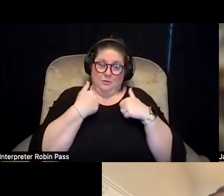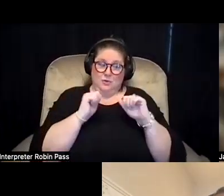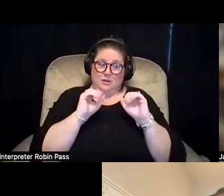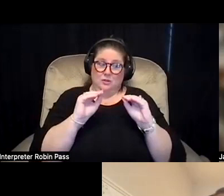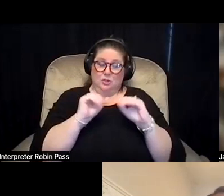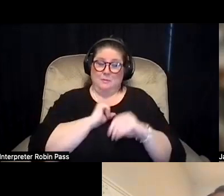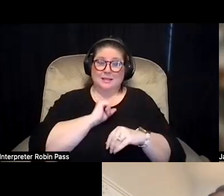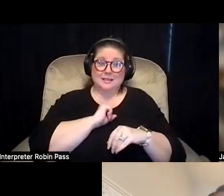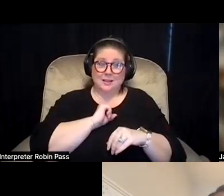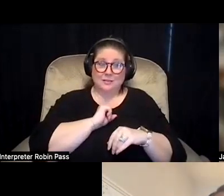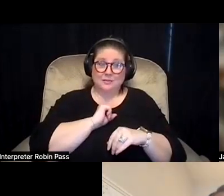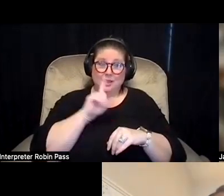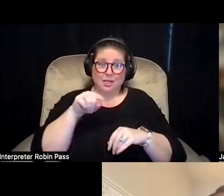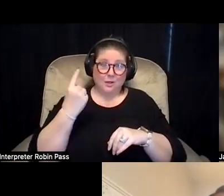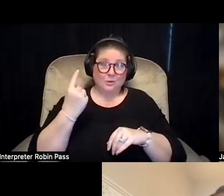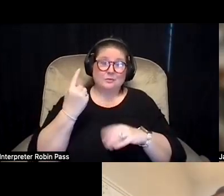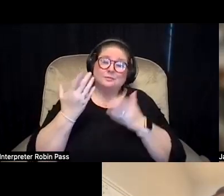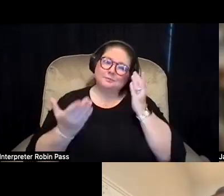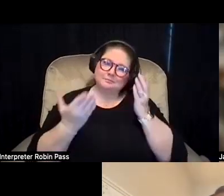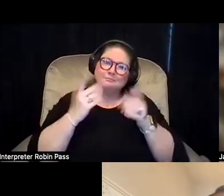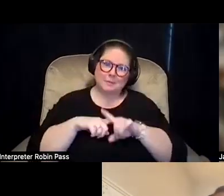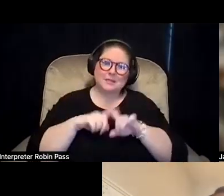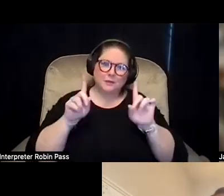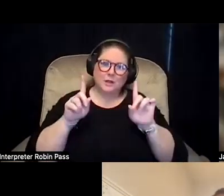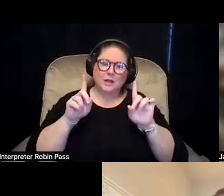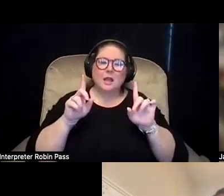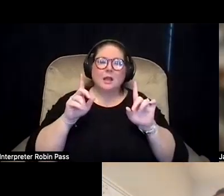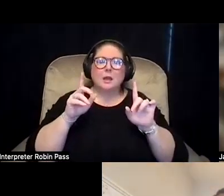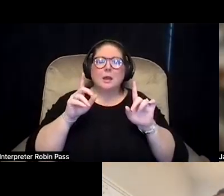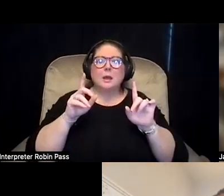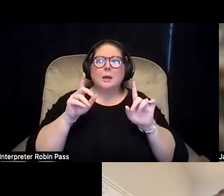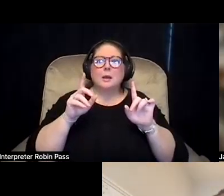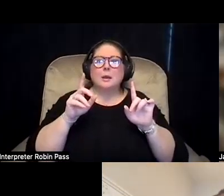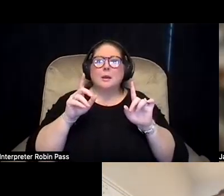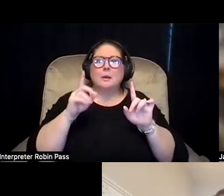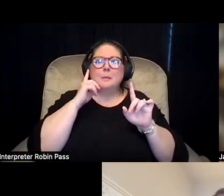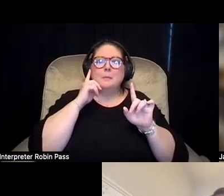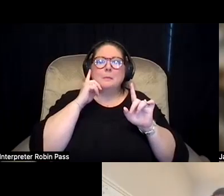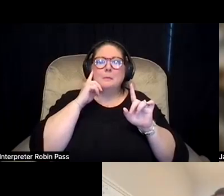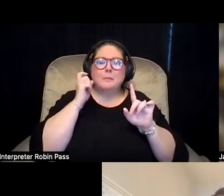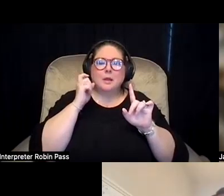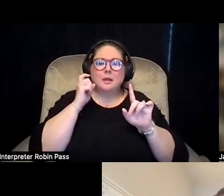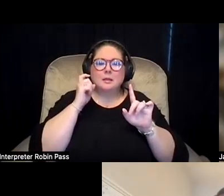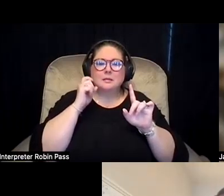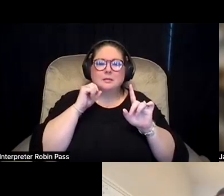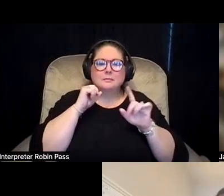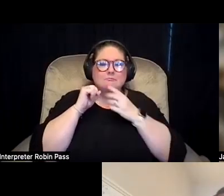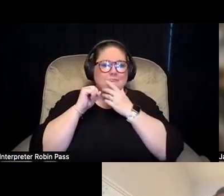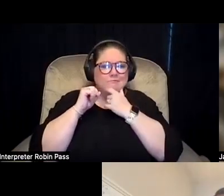maybe it would be different but since it's not you know mislead just sitting here trying to um